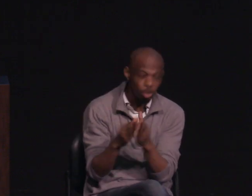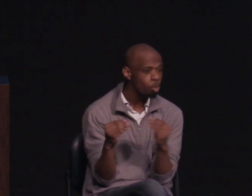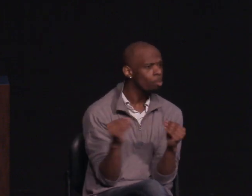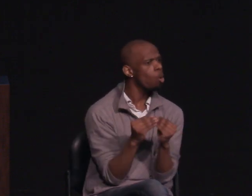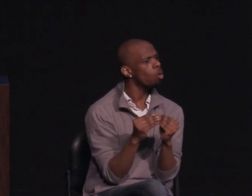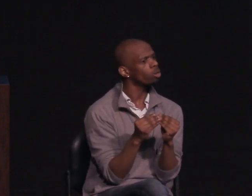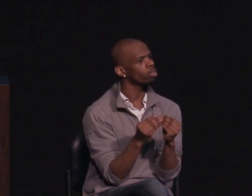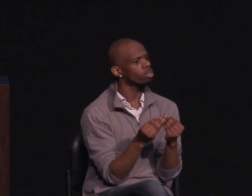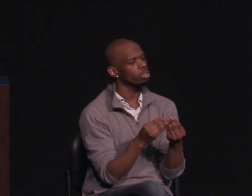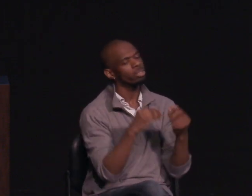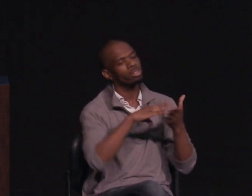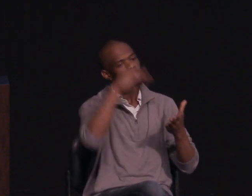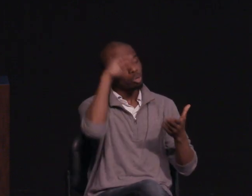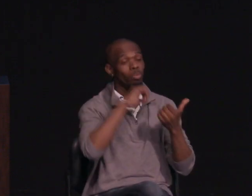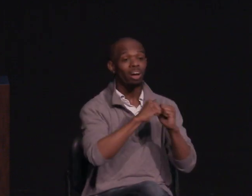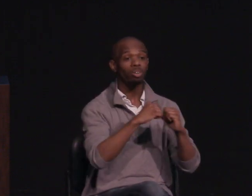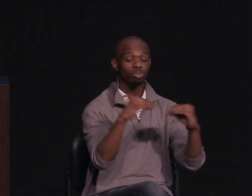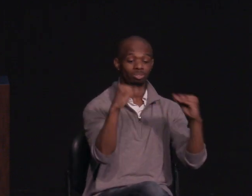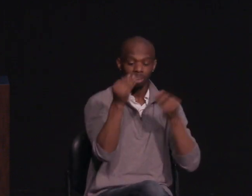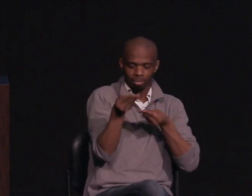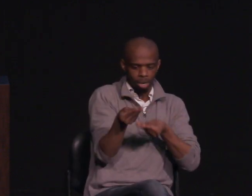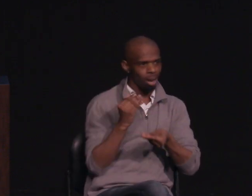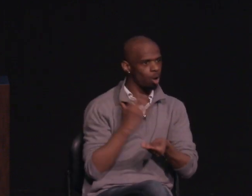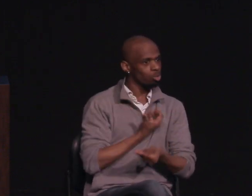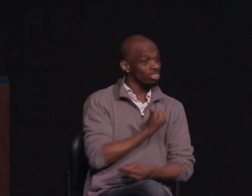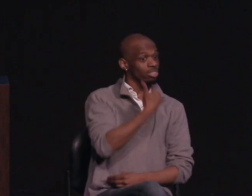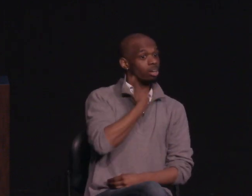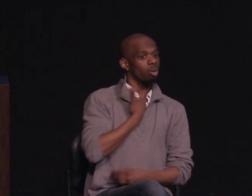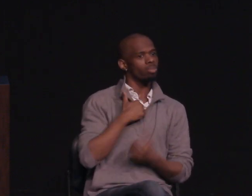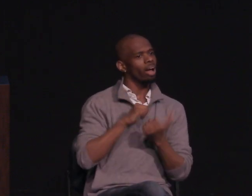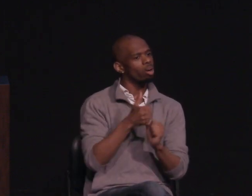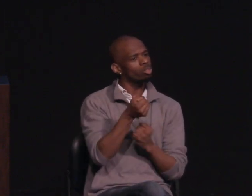is something that we lose when we lose all these land stewards.